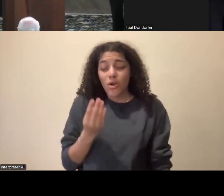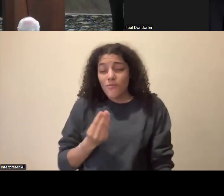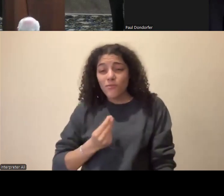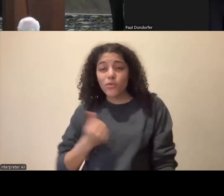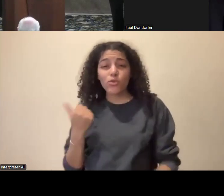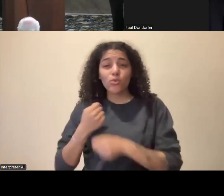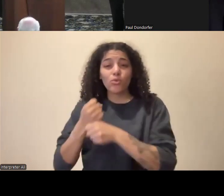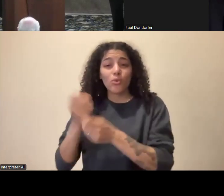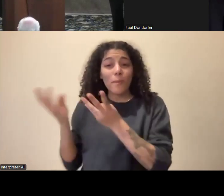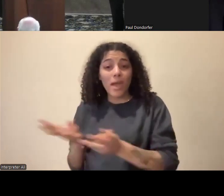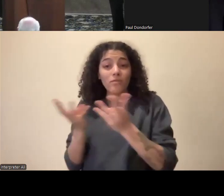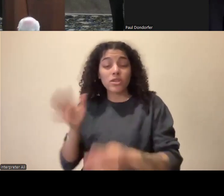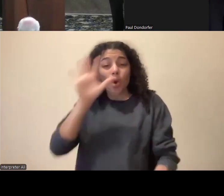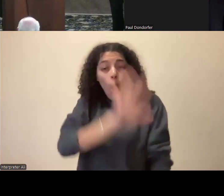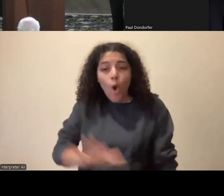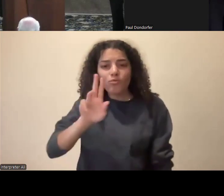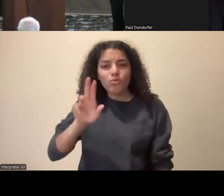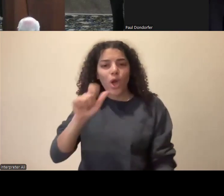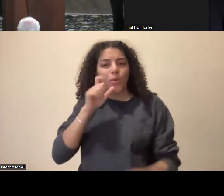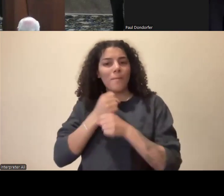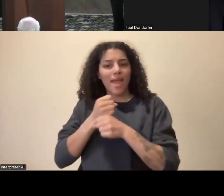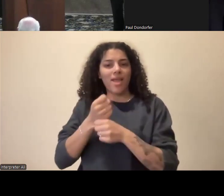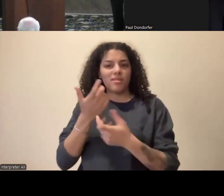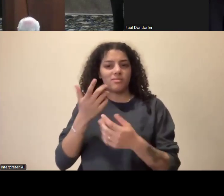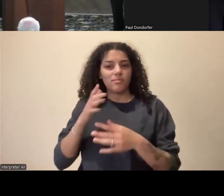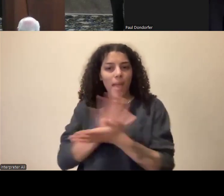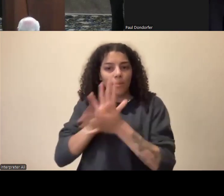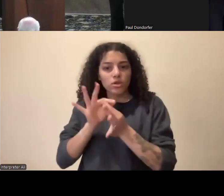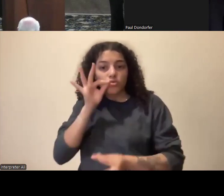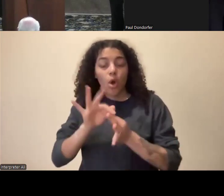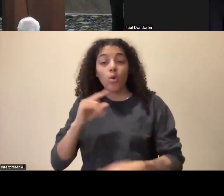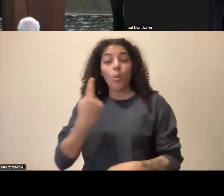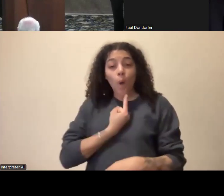the whole United States and we're the only one that's womenowned So we are very proud